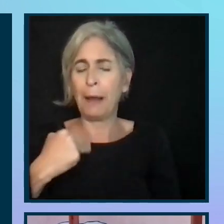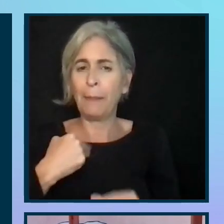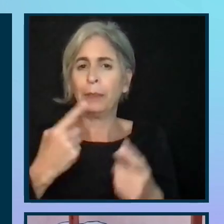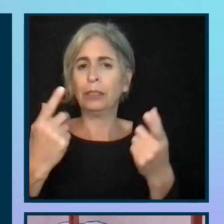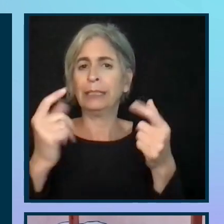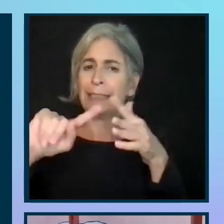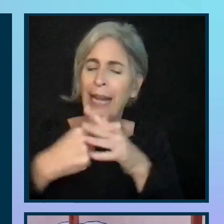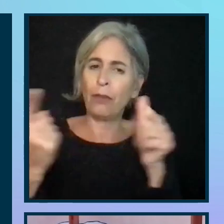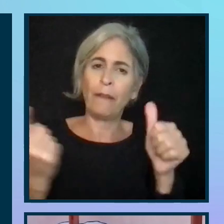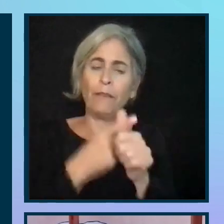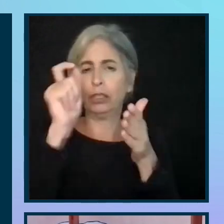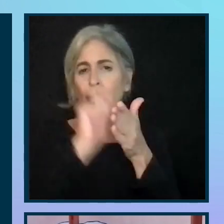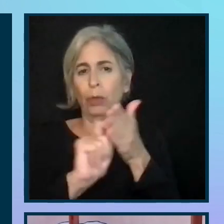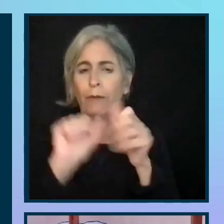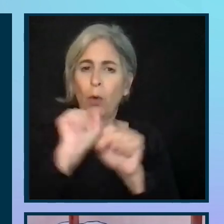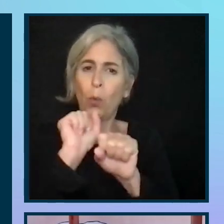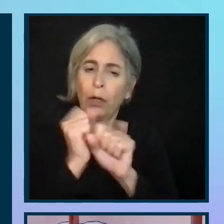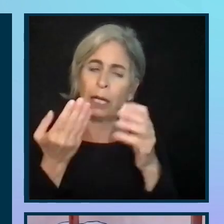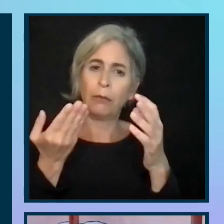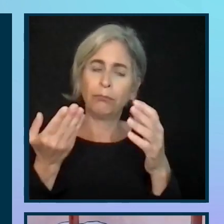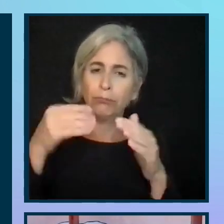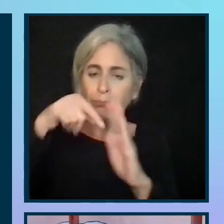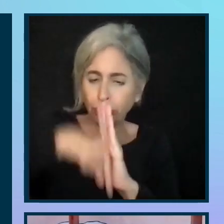of really working through the acceptance criteria,